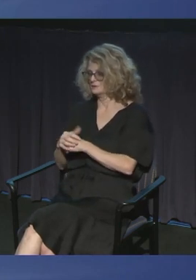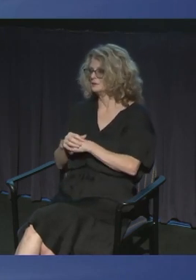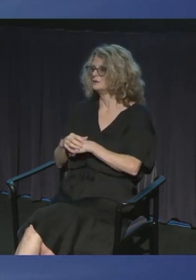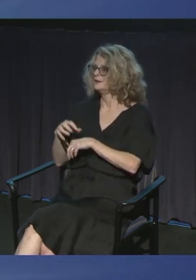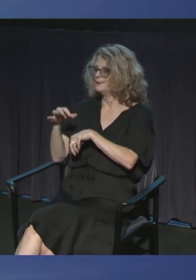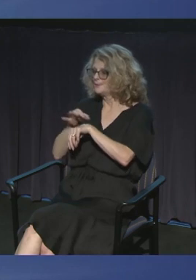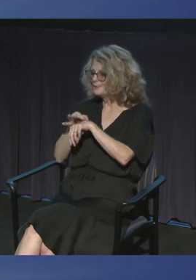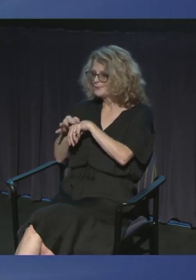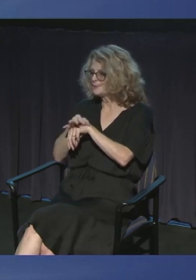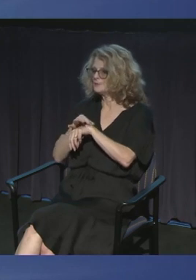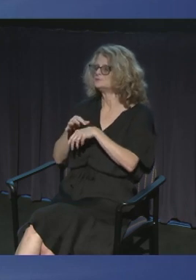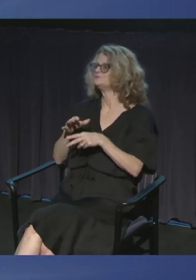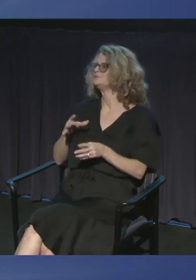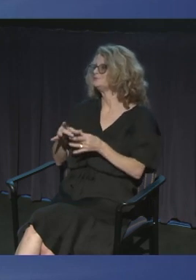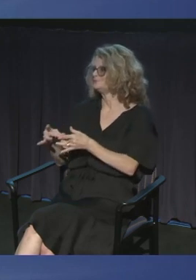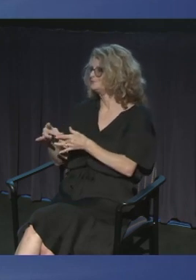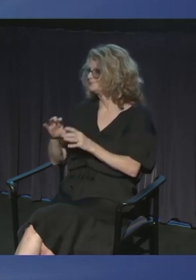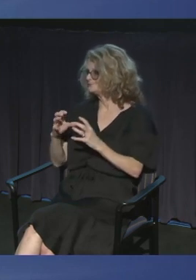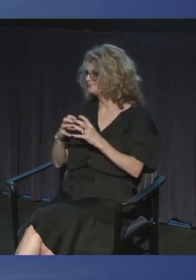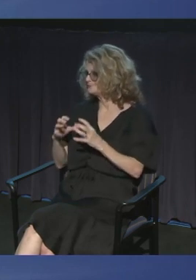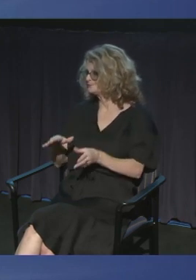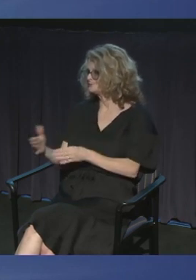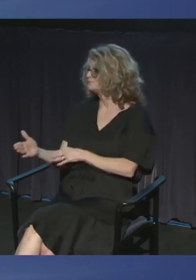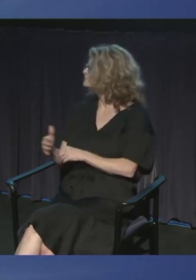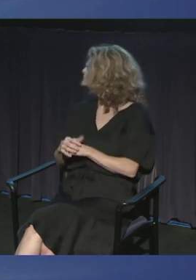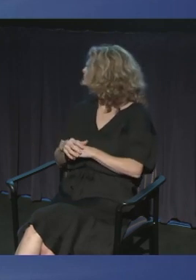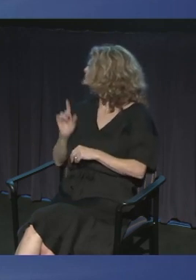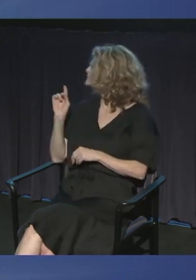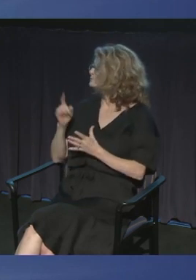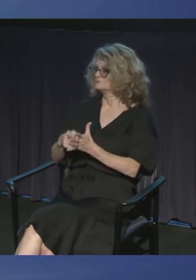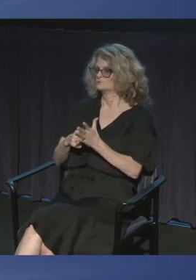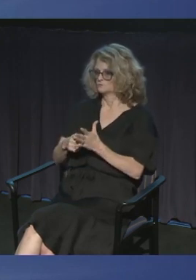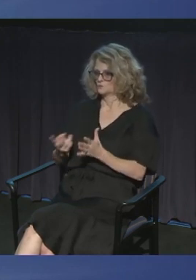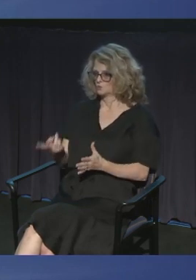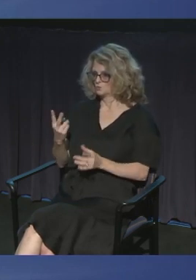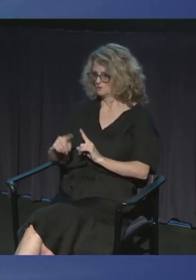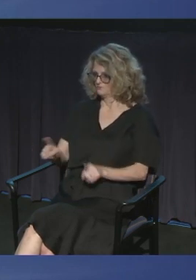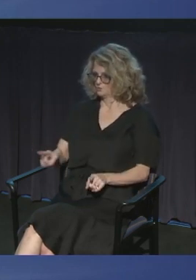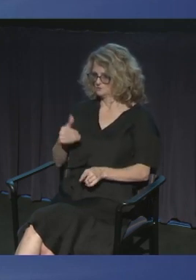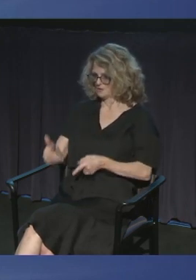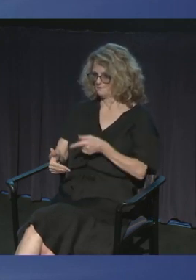SO, ONE IMPORTANT CONCEPT IN IN